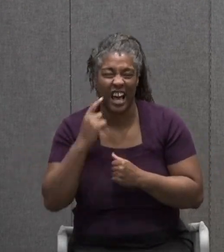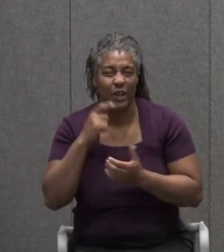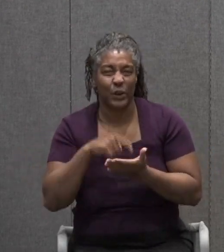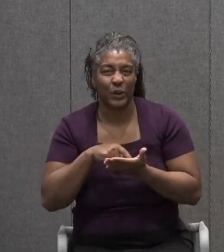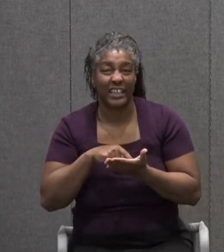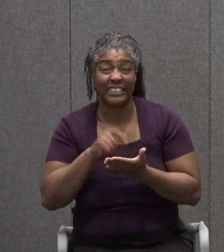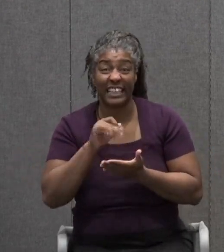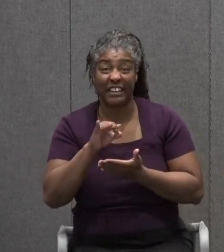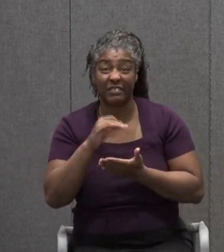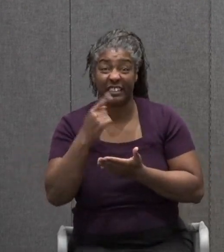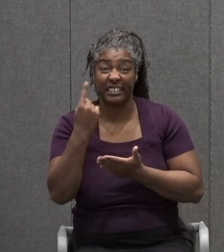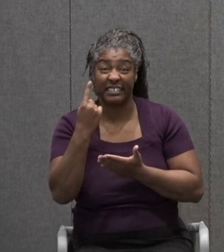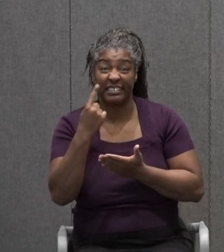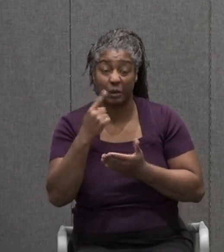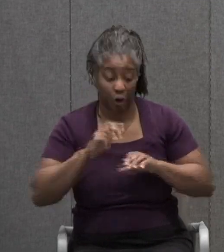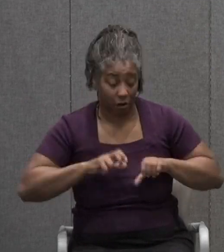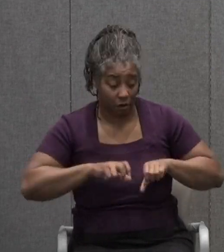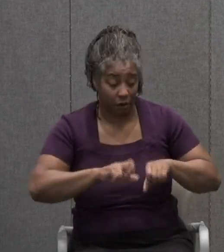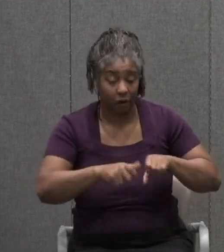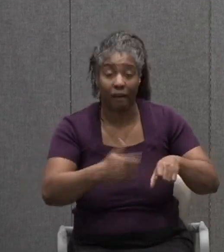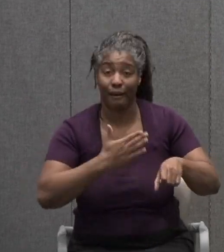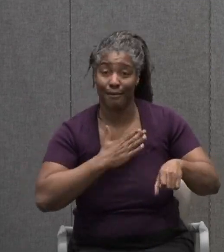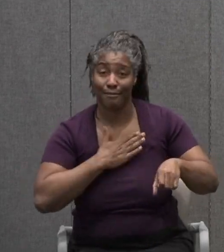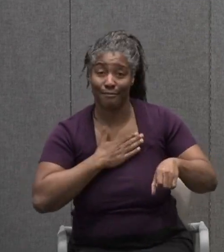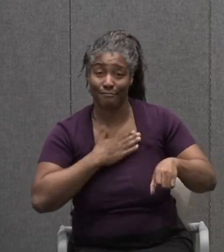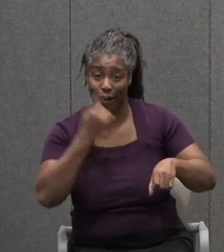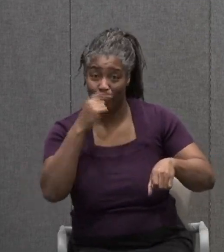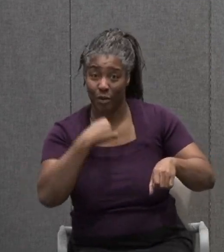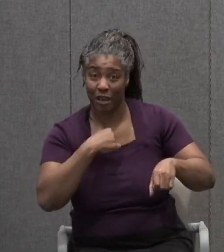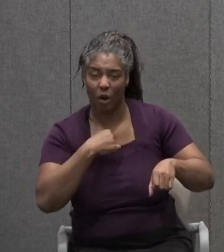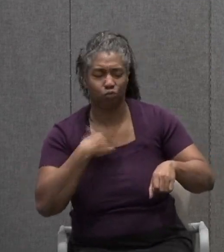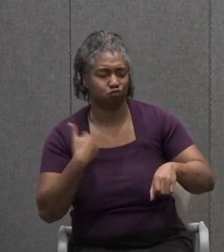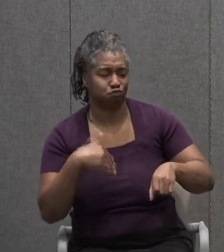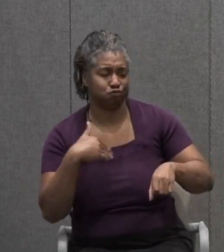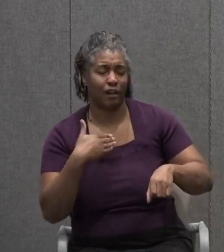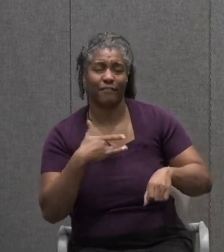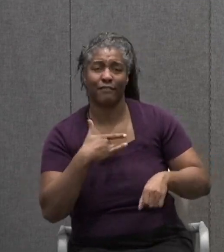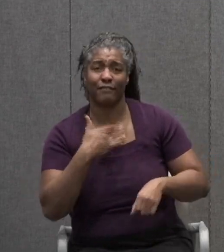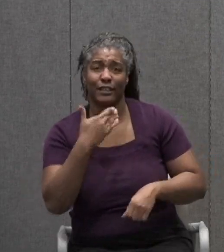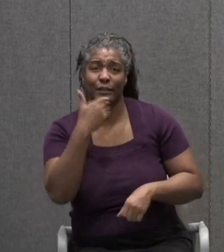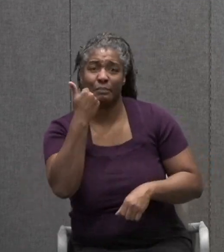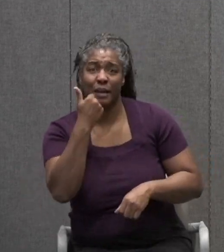So try that, try doing some nice things this week without getting anything in return,